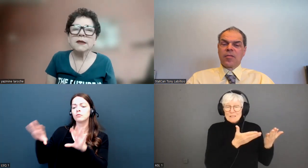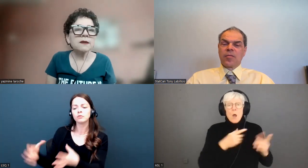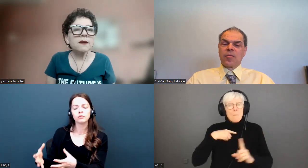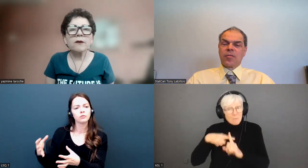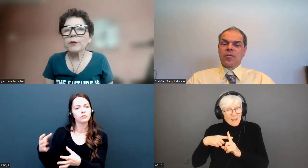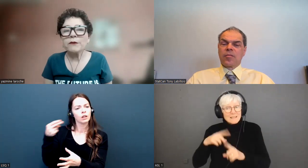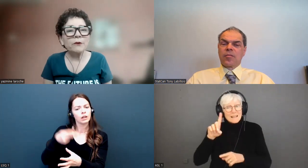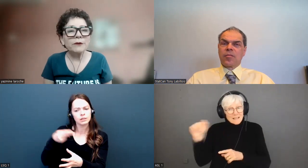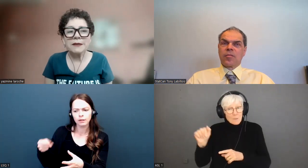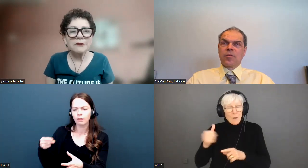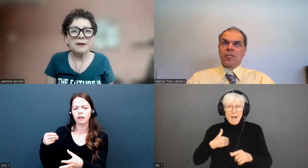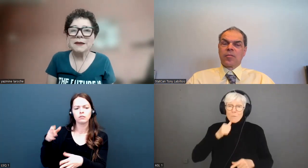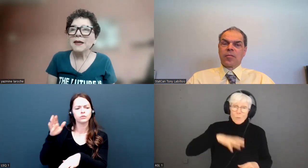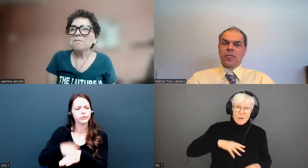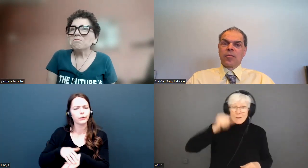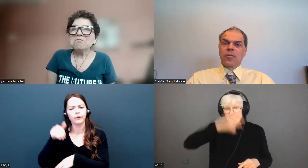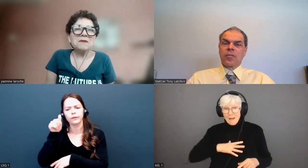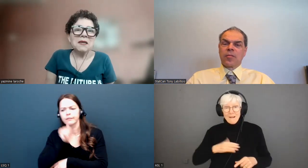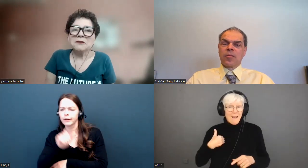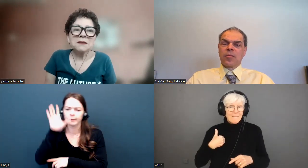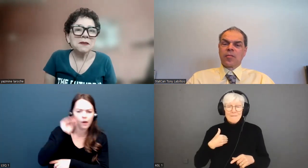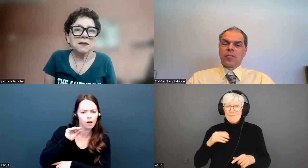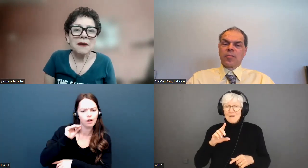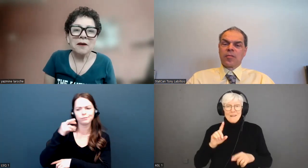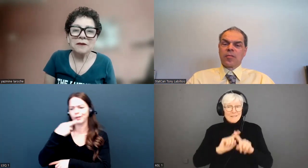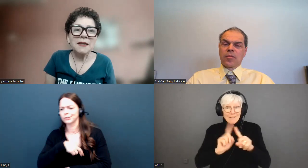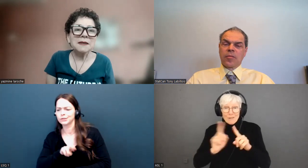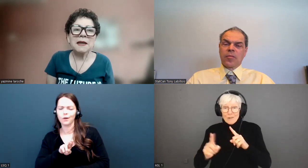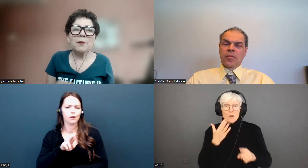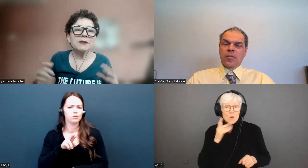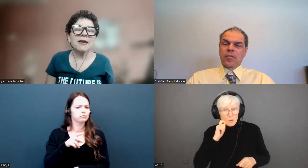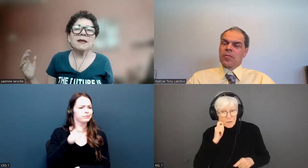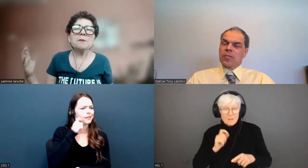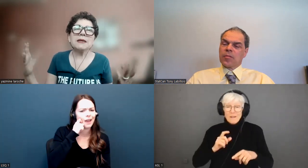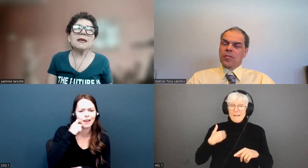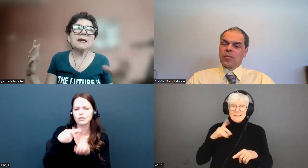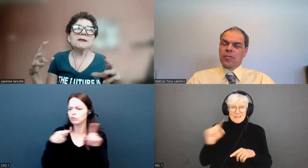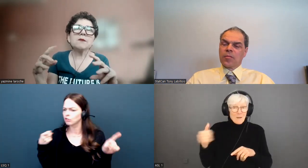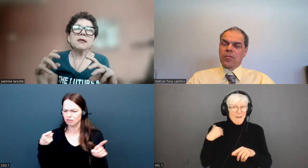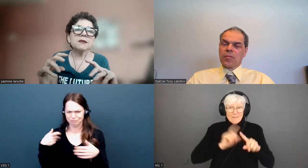doesn't care about your religion it just doesn't care it can happen to anybody and so I think